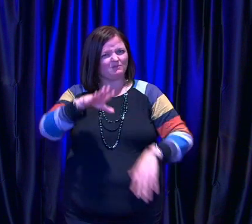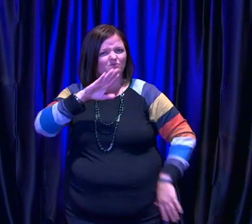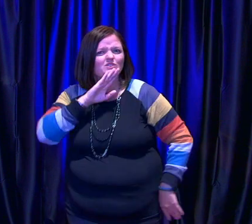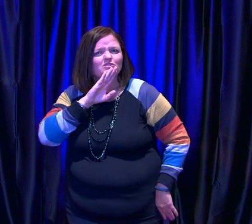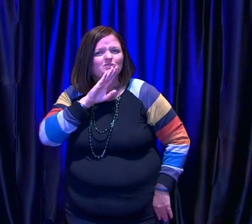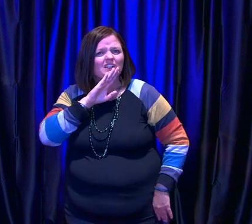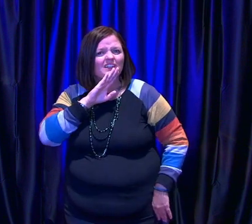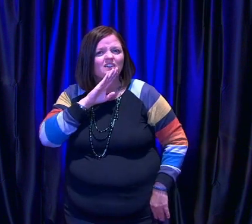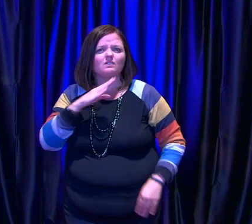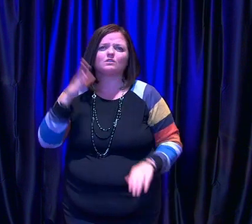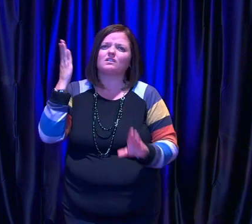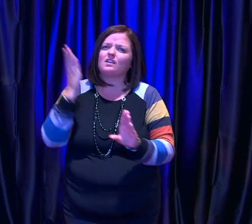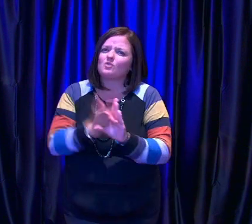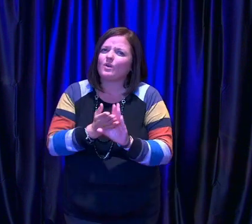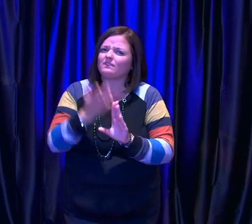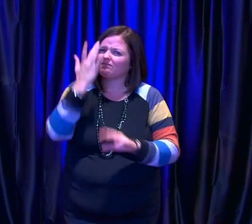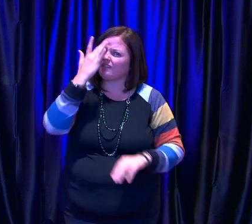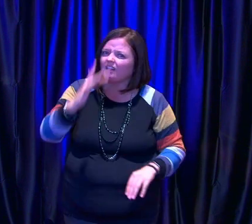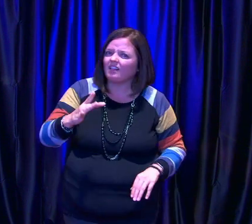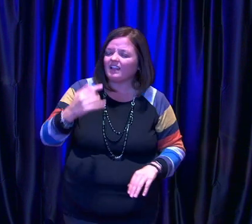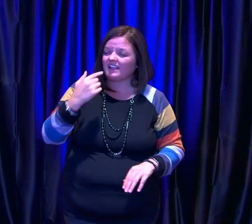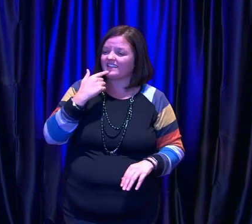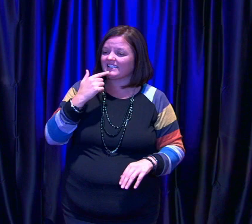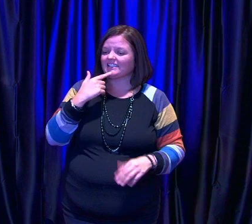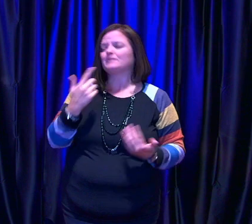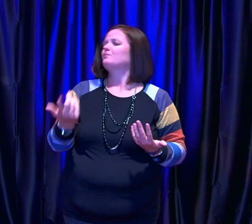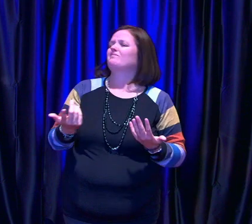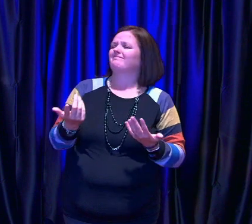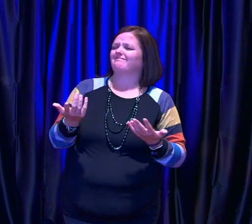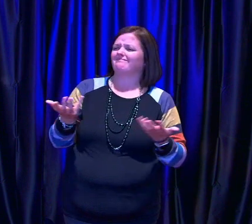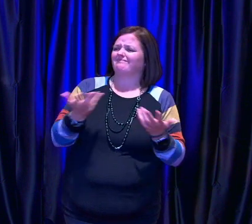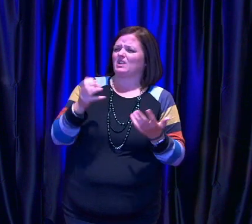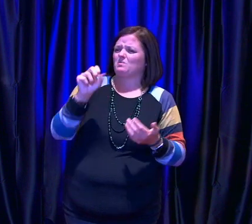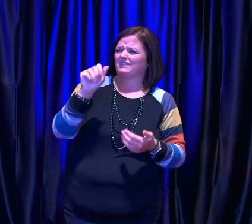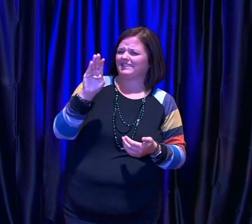even irritated and they would say what's the sabbath